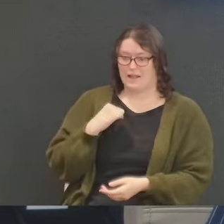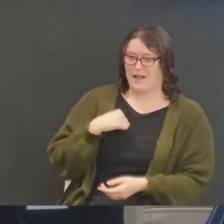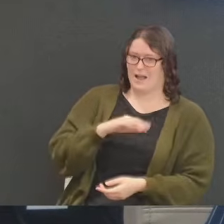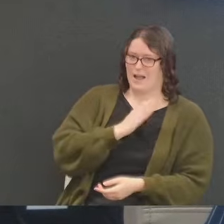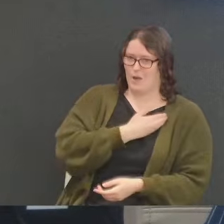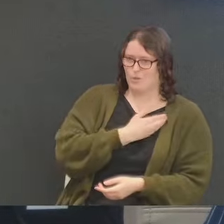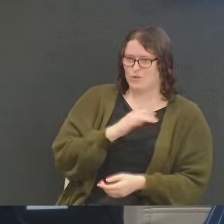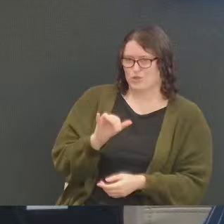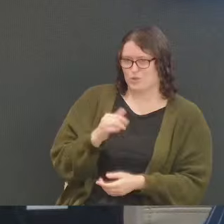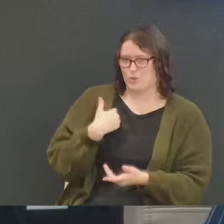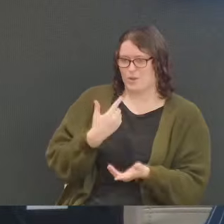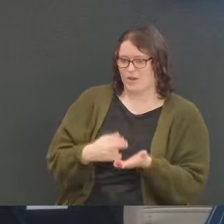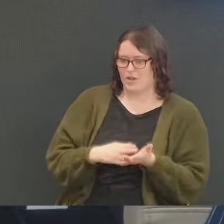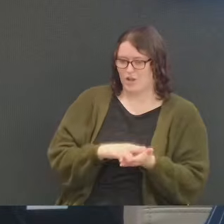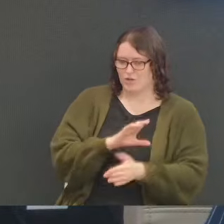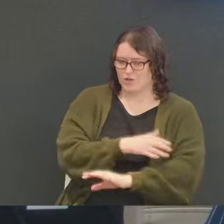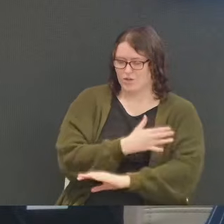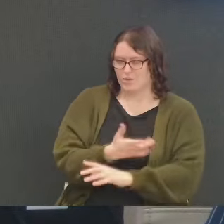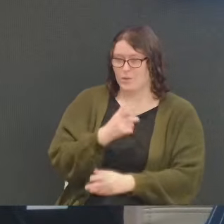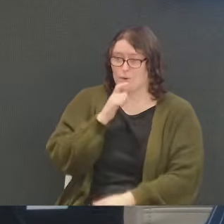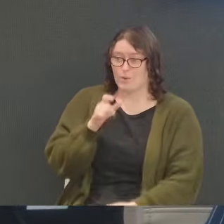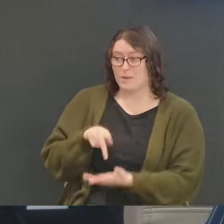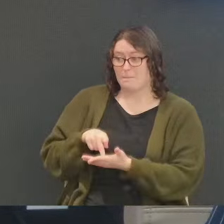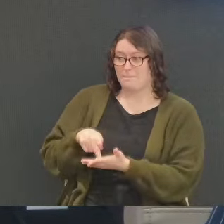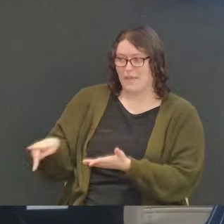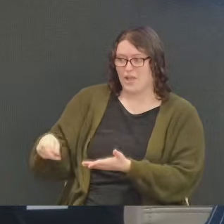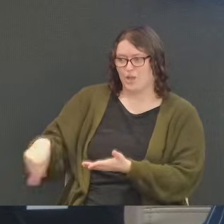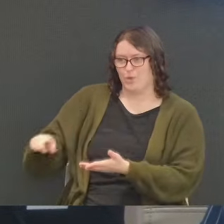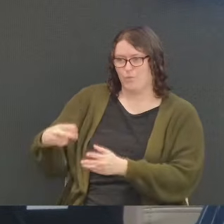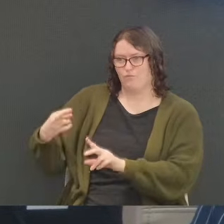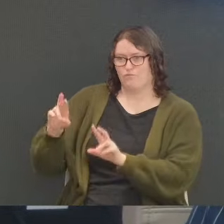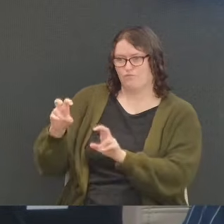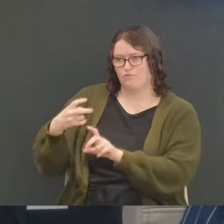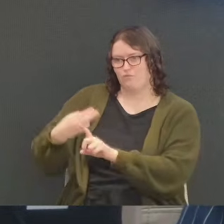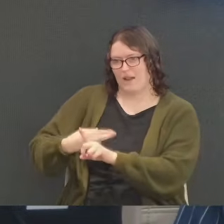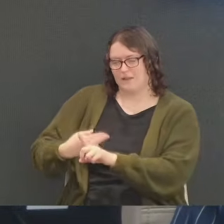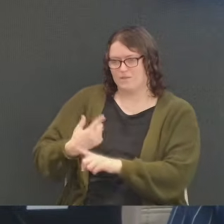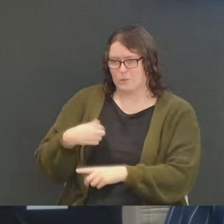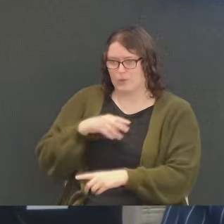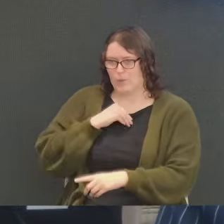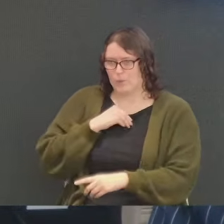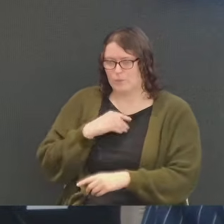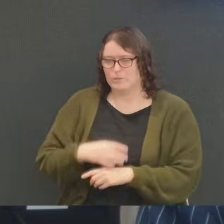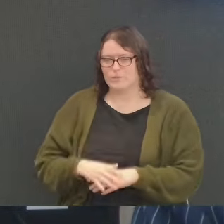use it without having to pay them. I want to make sure that's in the contract as we move forward on